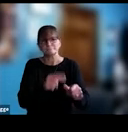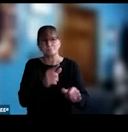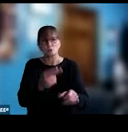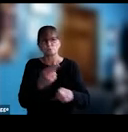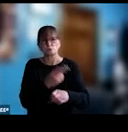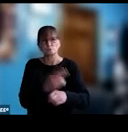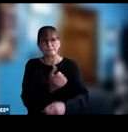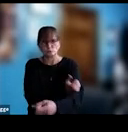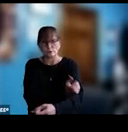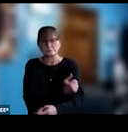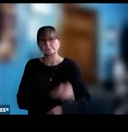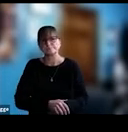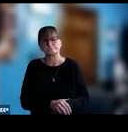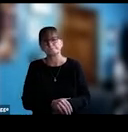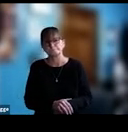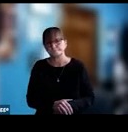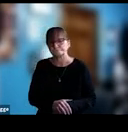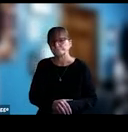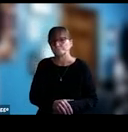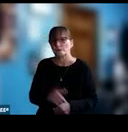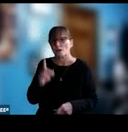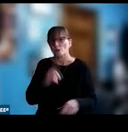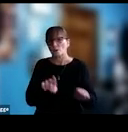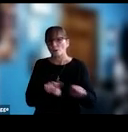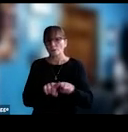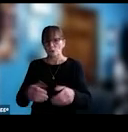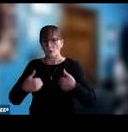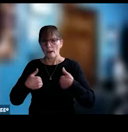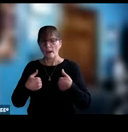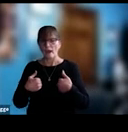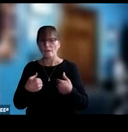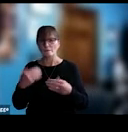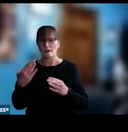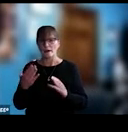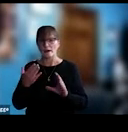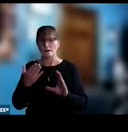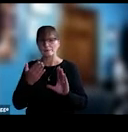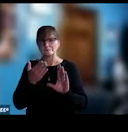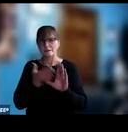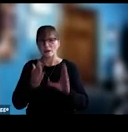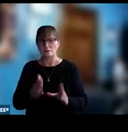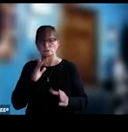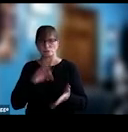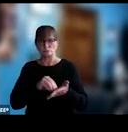with our more vulnerable clients. We also have a psychiatrist on record writing